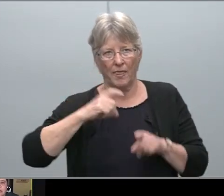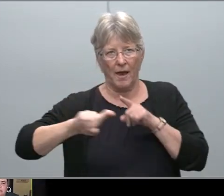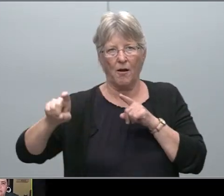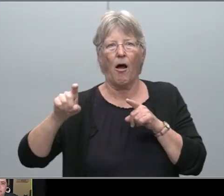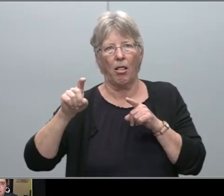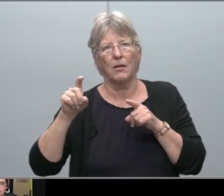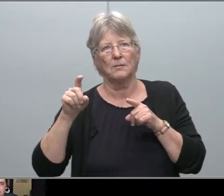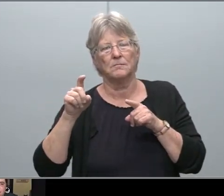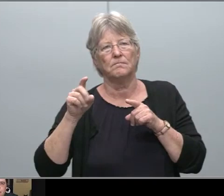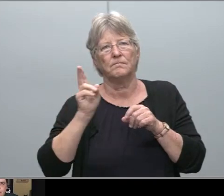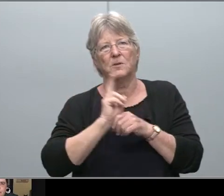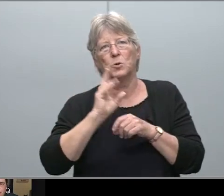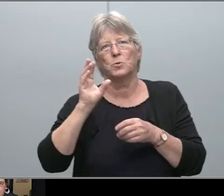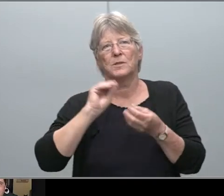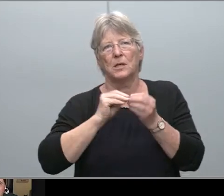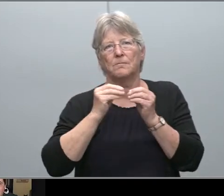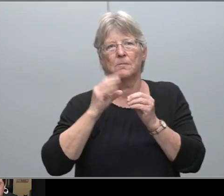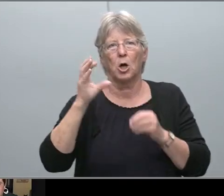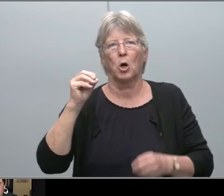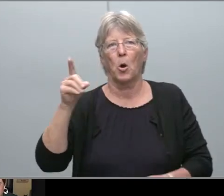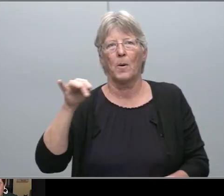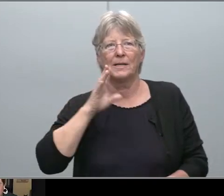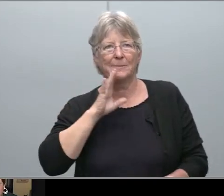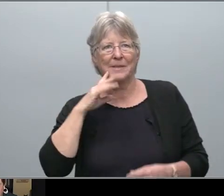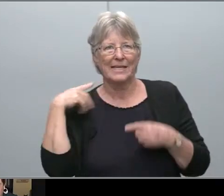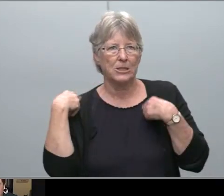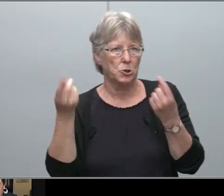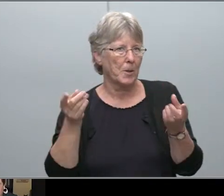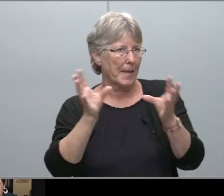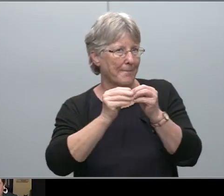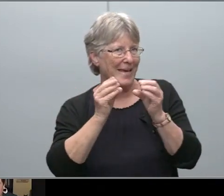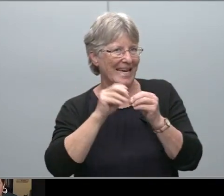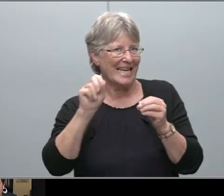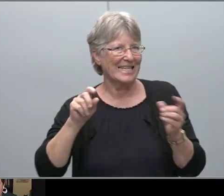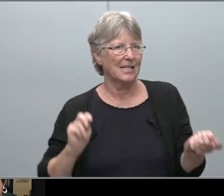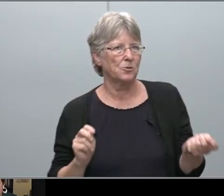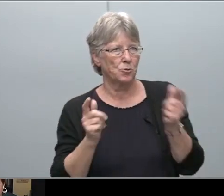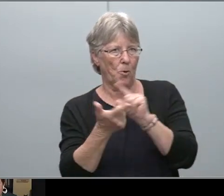So students who are struggling and are most, our students who have the most needs,